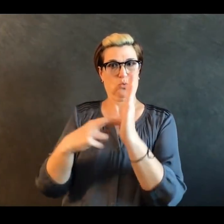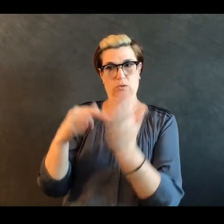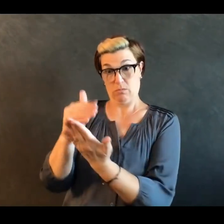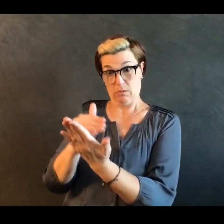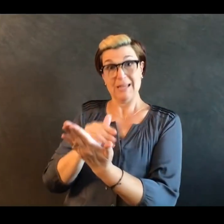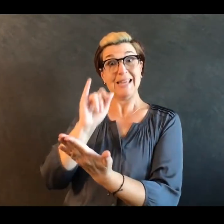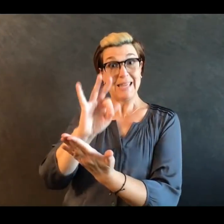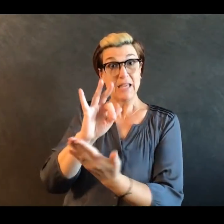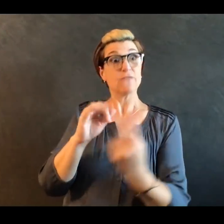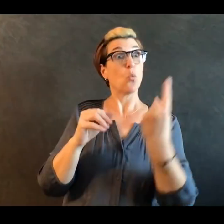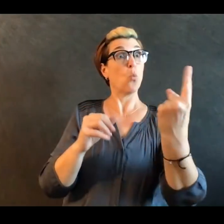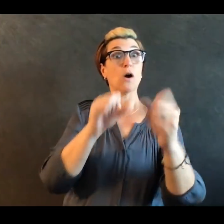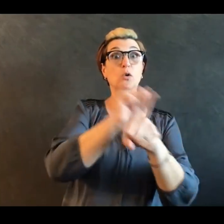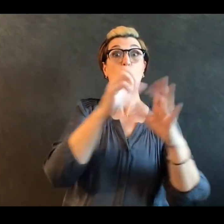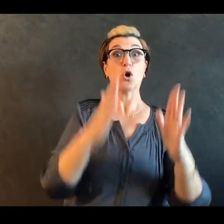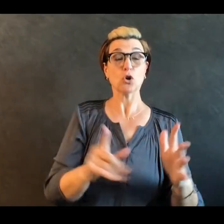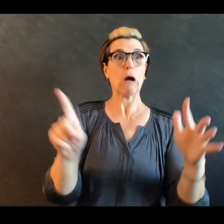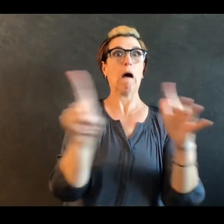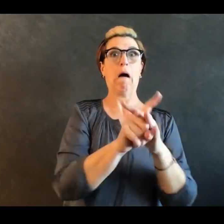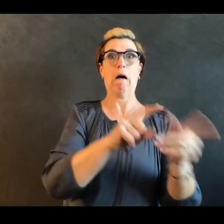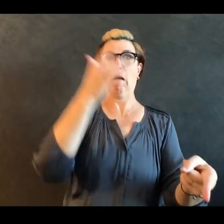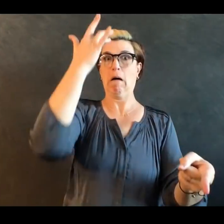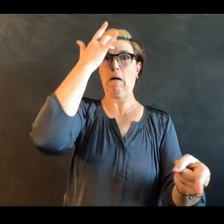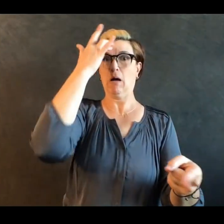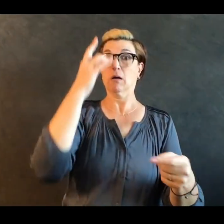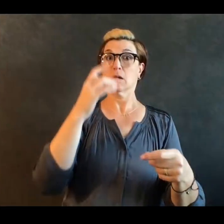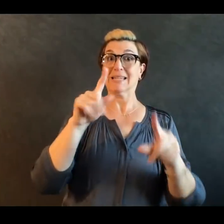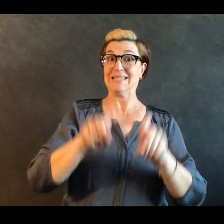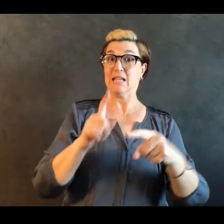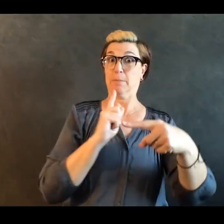one of your facilities we need our local health authorities and our state health